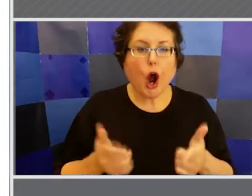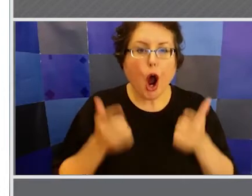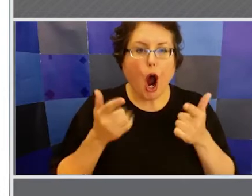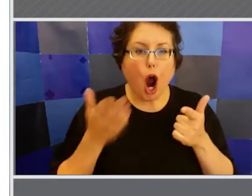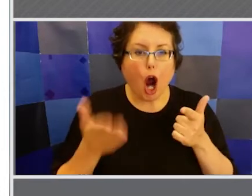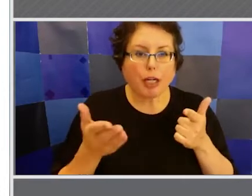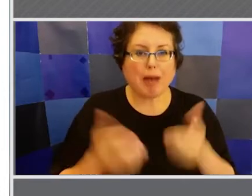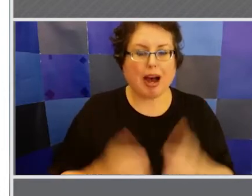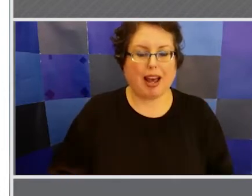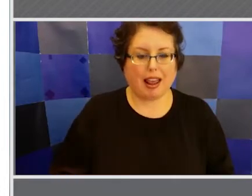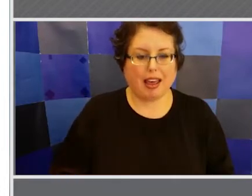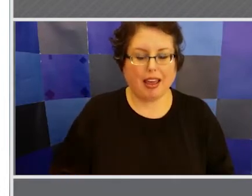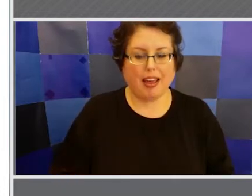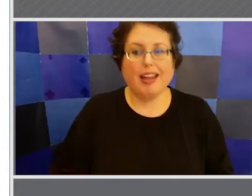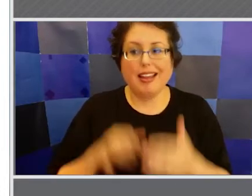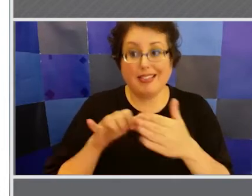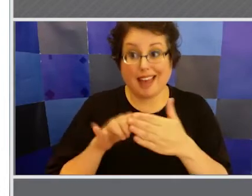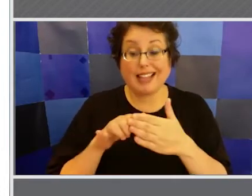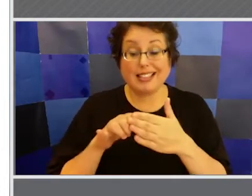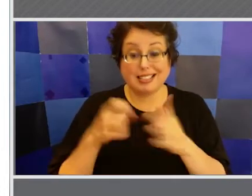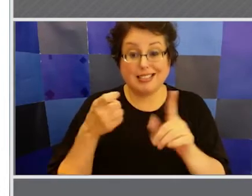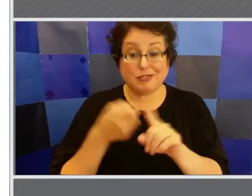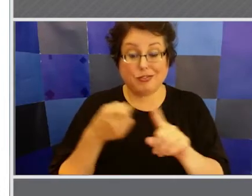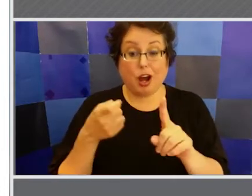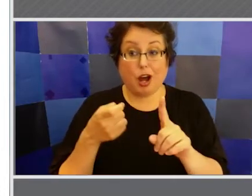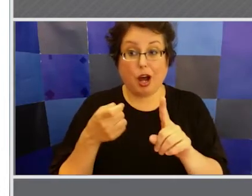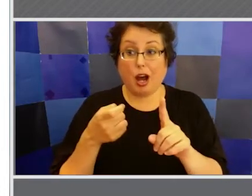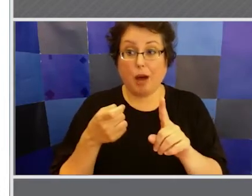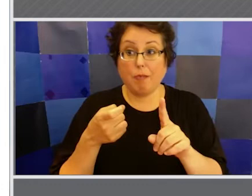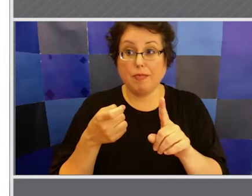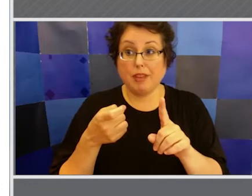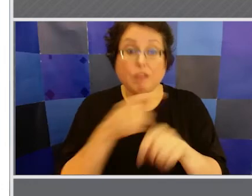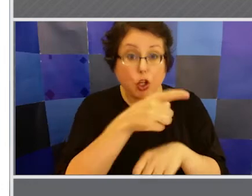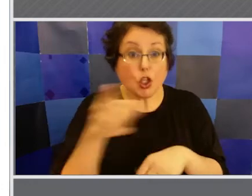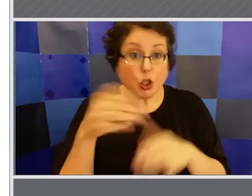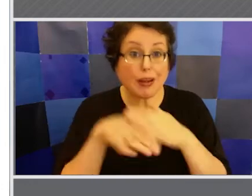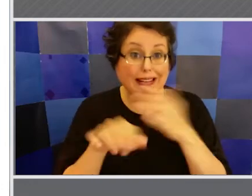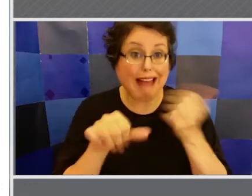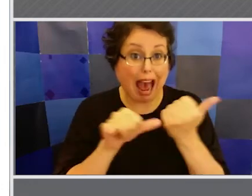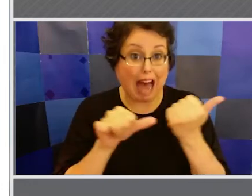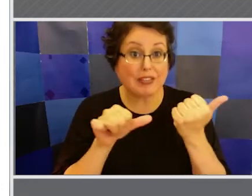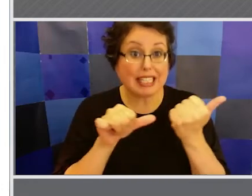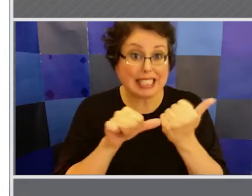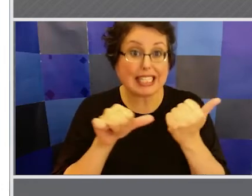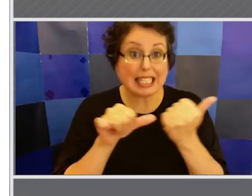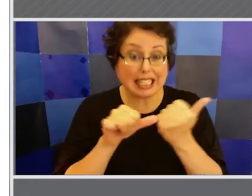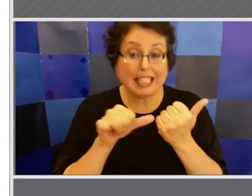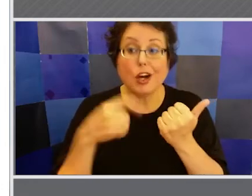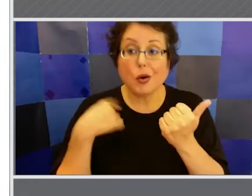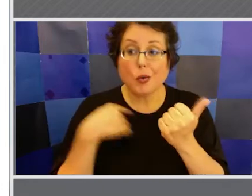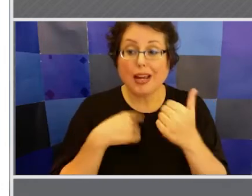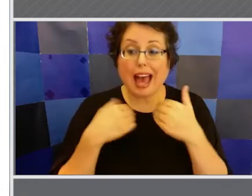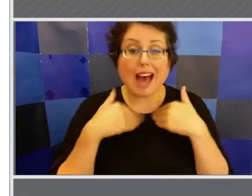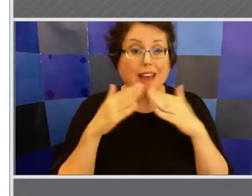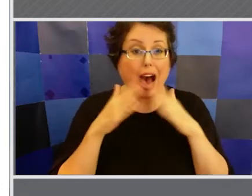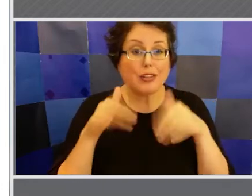sources that we use, we have. For those of you in the advocacy on the sphere, we do have the housing Opportunity Fund, which